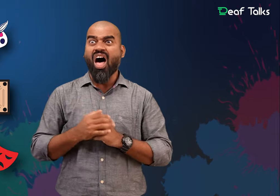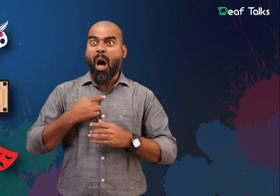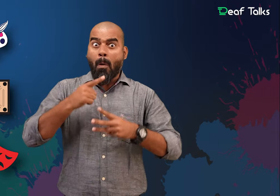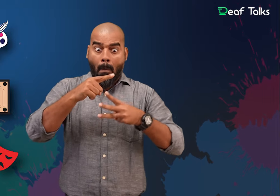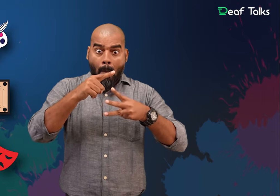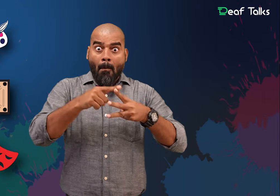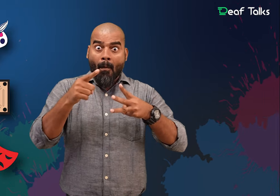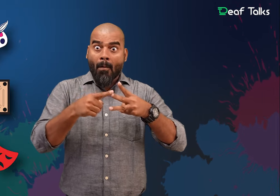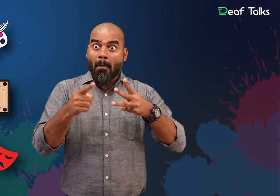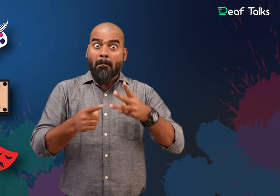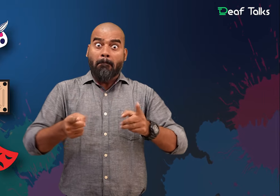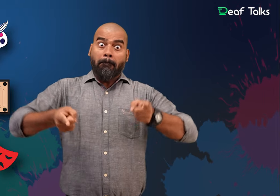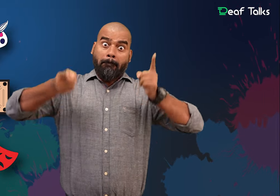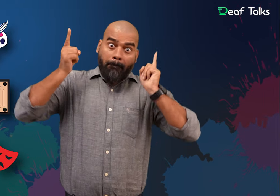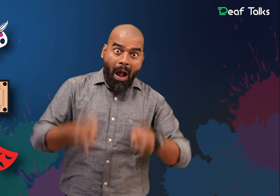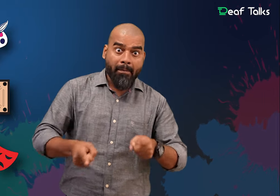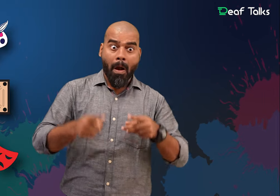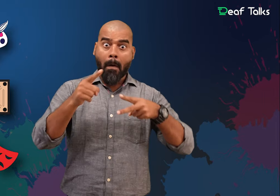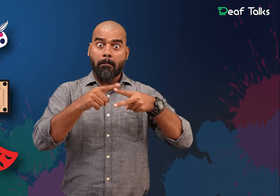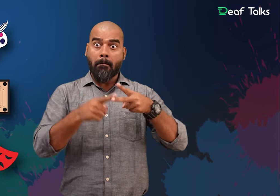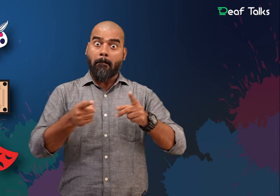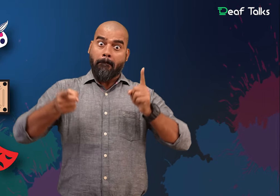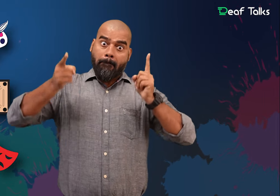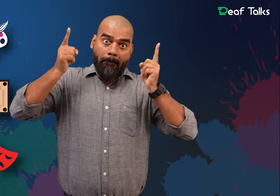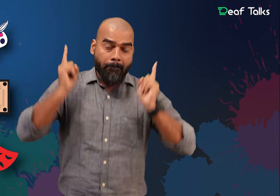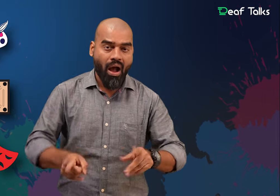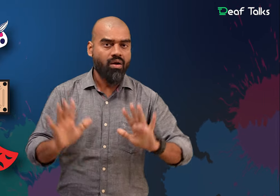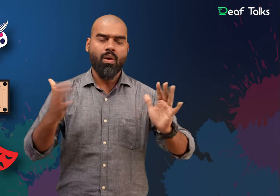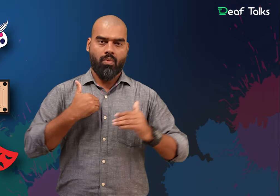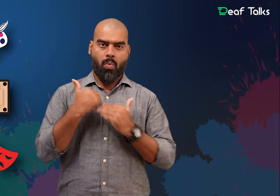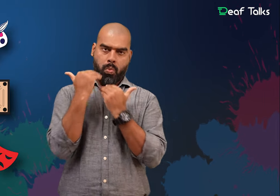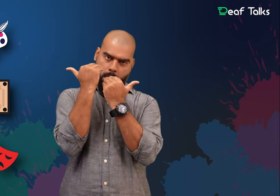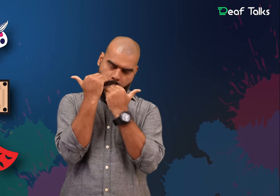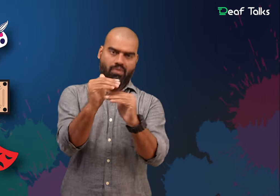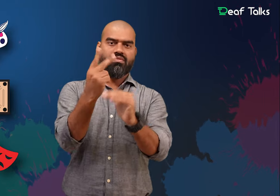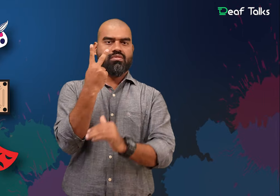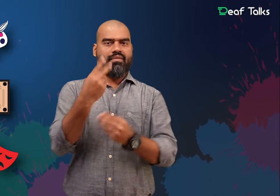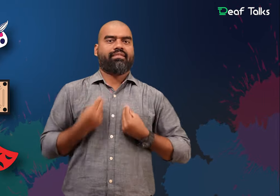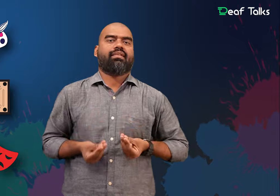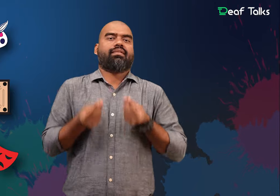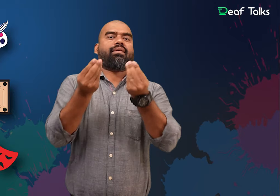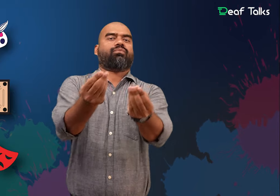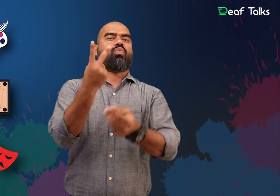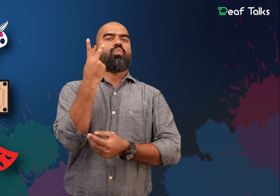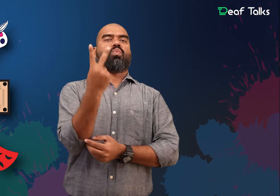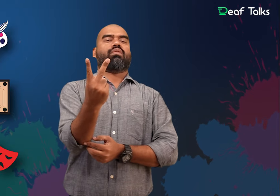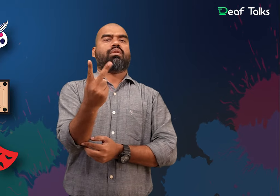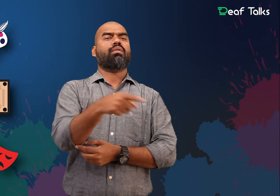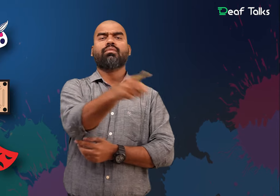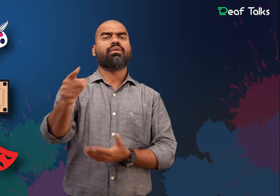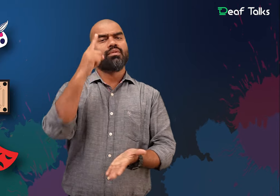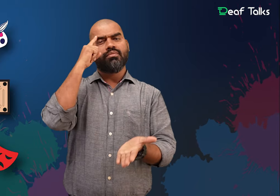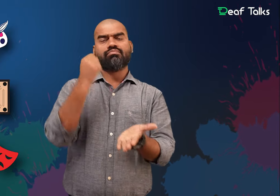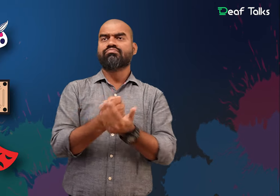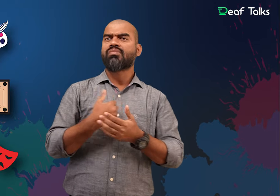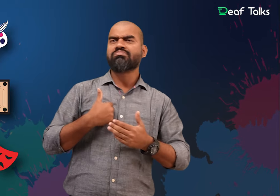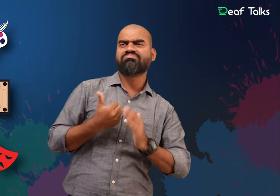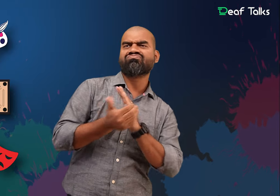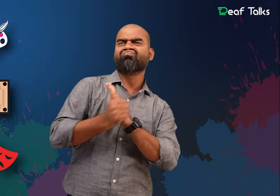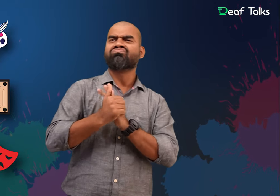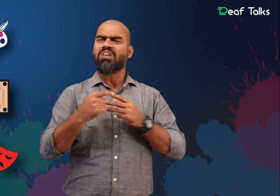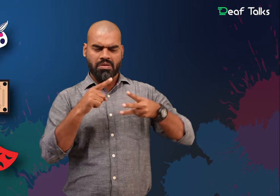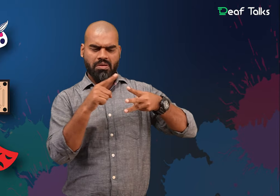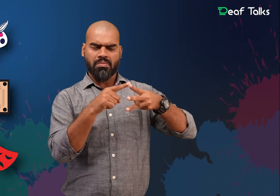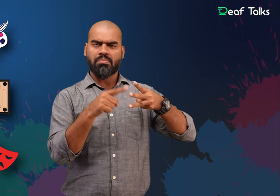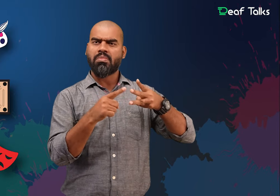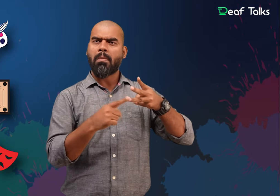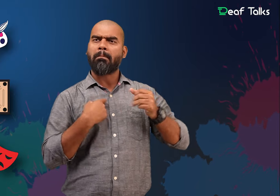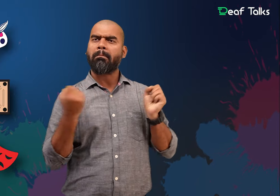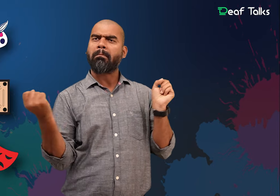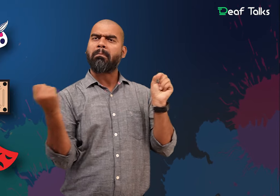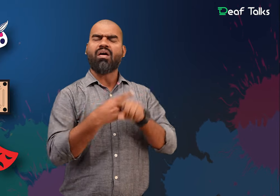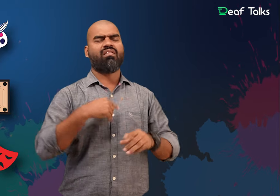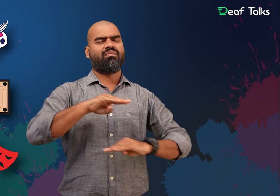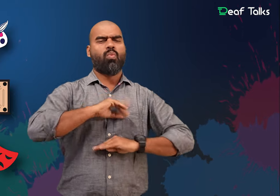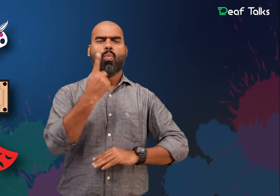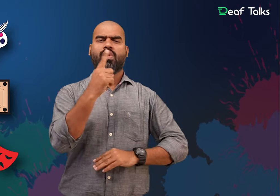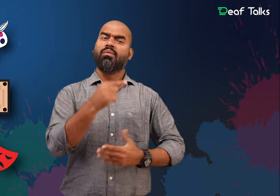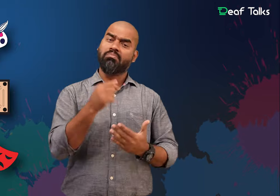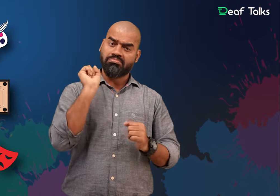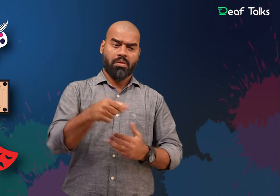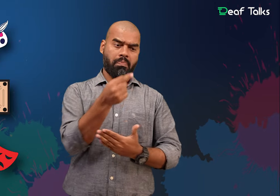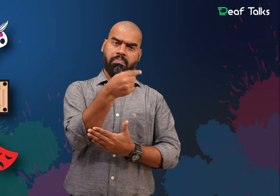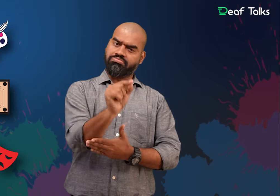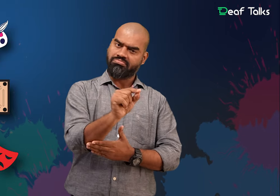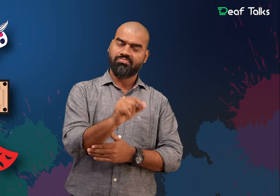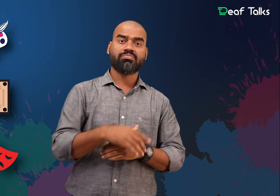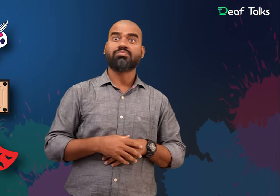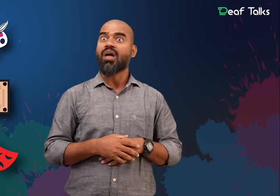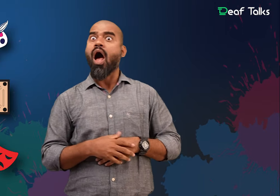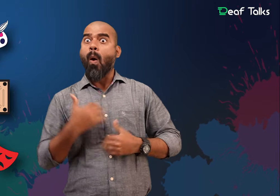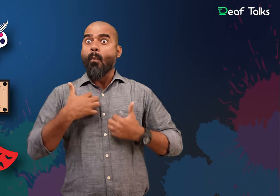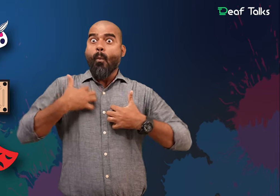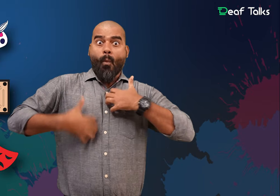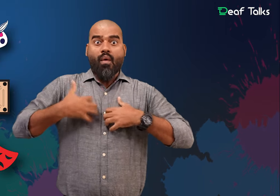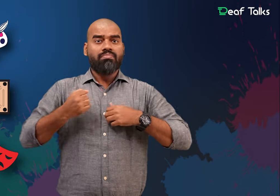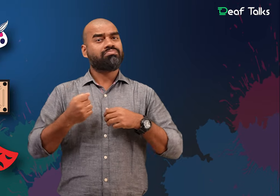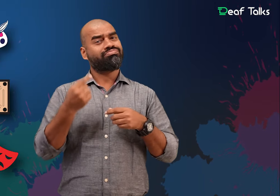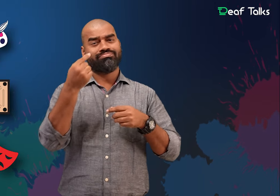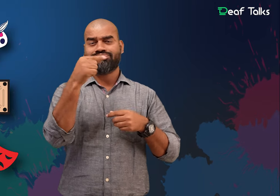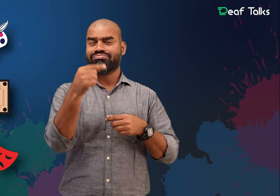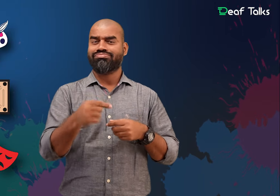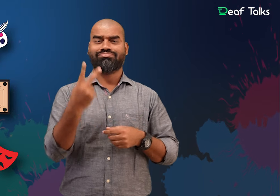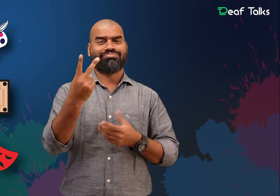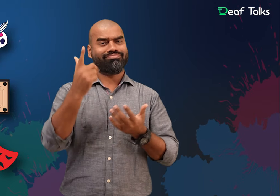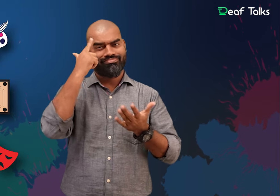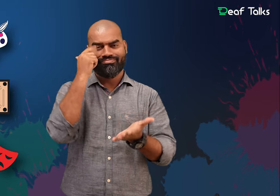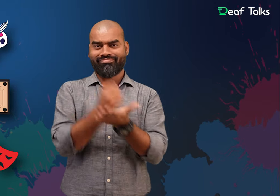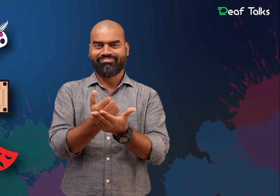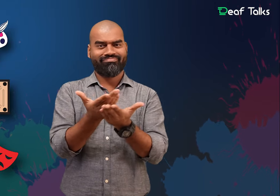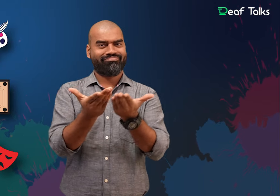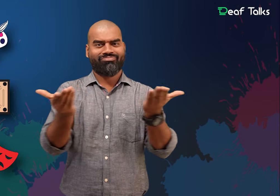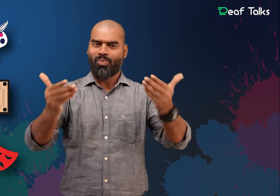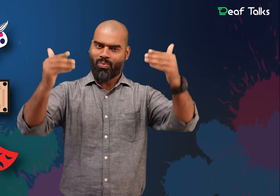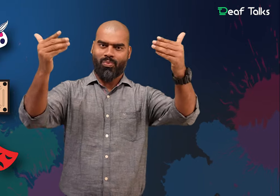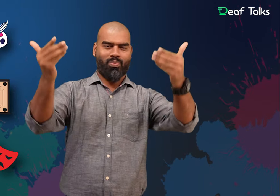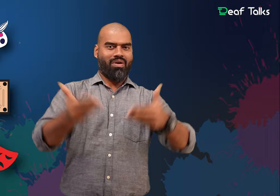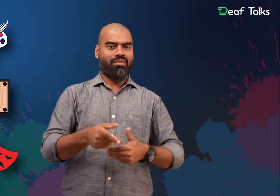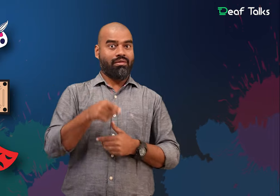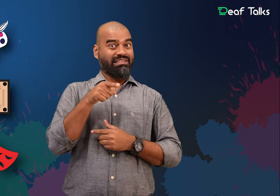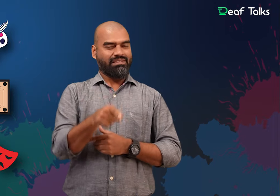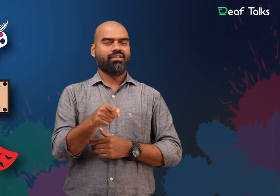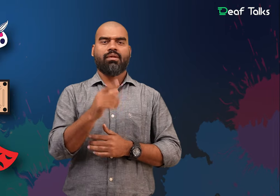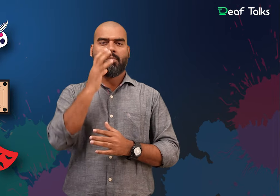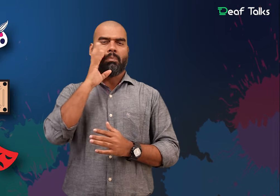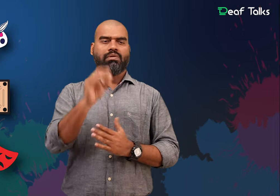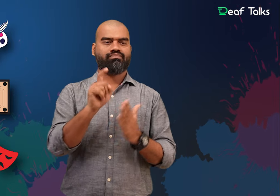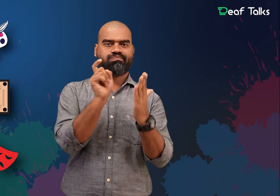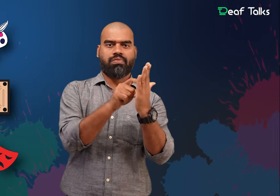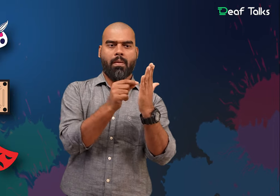can also participate in the drama performances, which will follow.